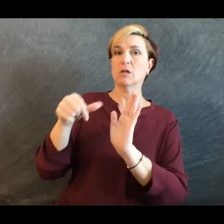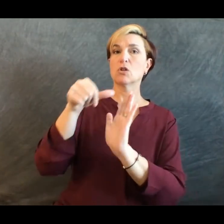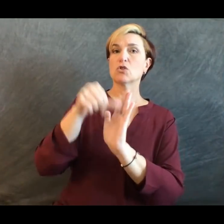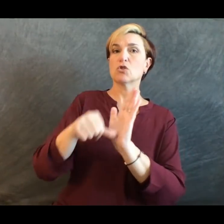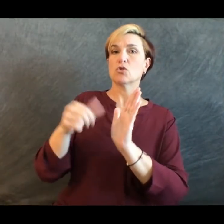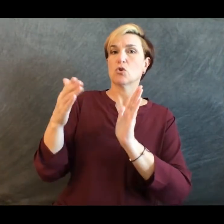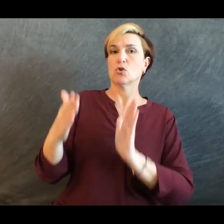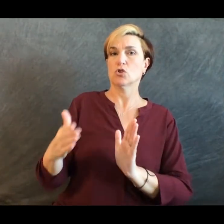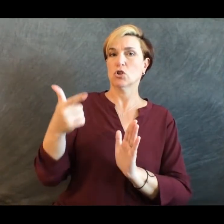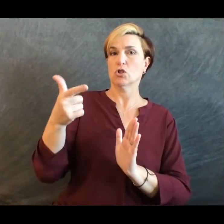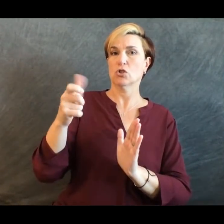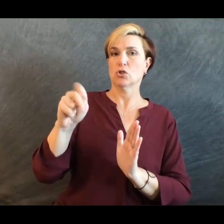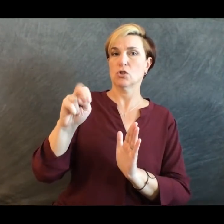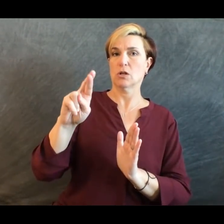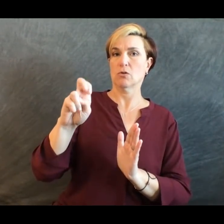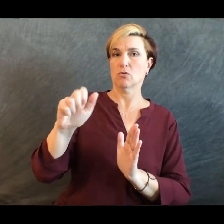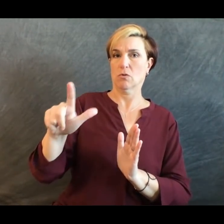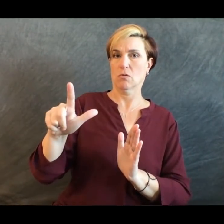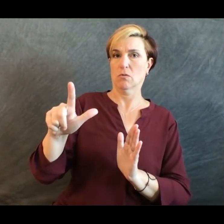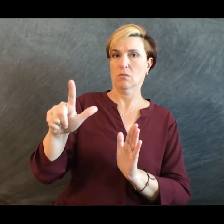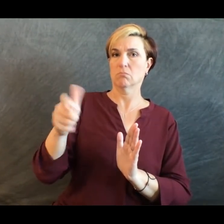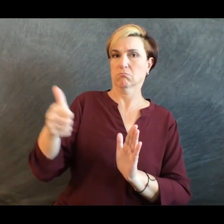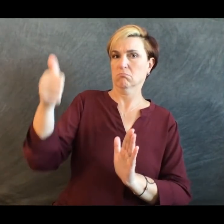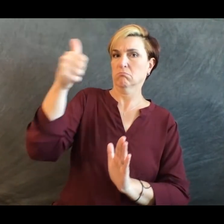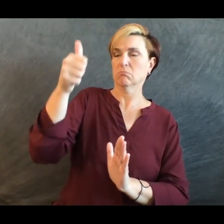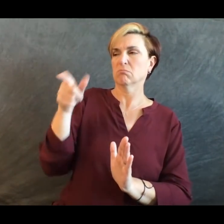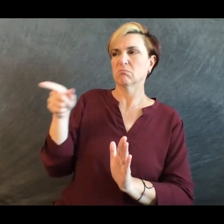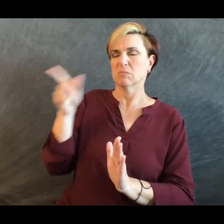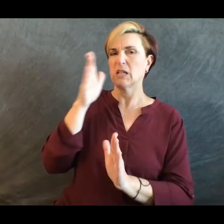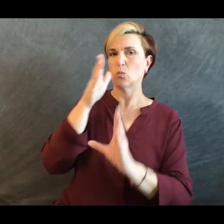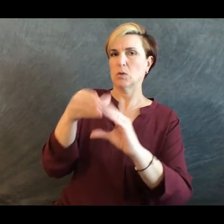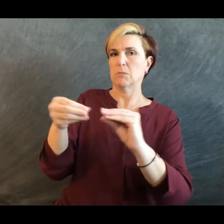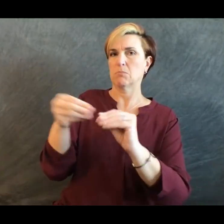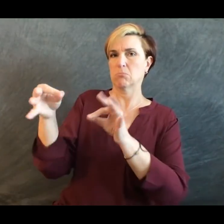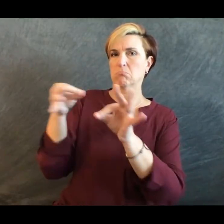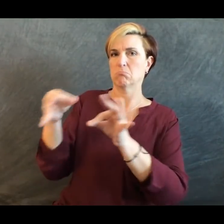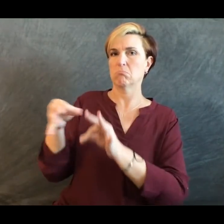exactly what's happening because it's really it's very troublesome I will tell